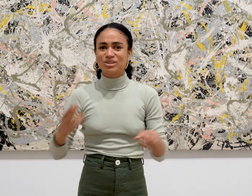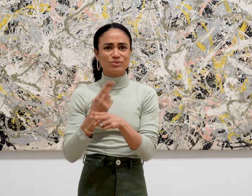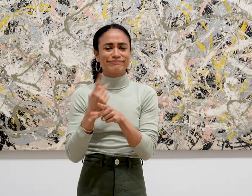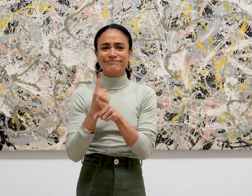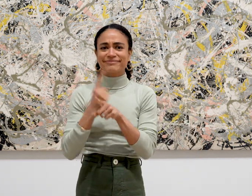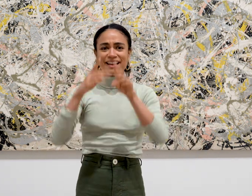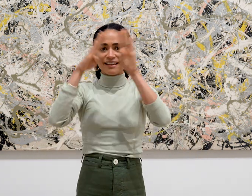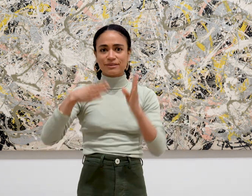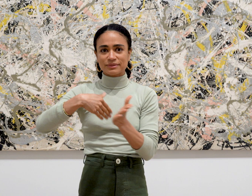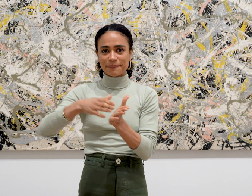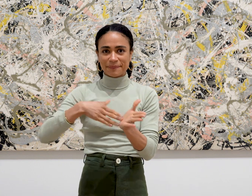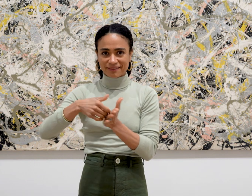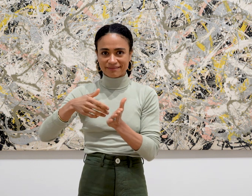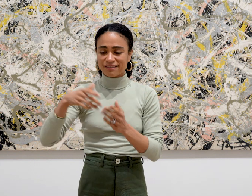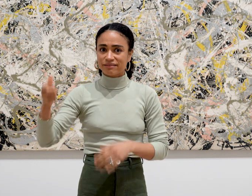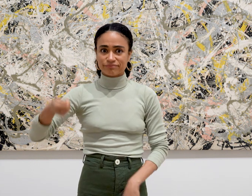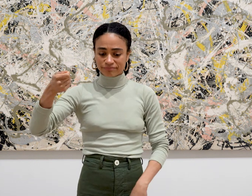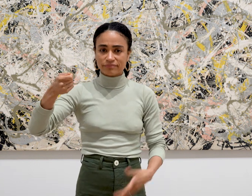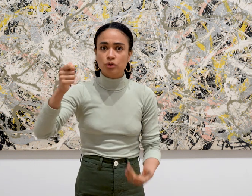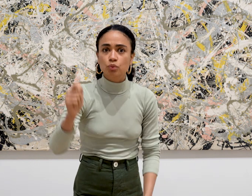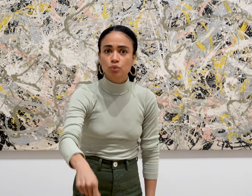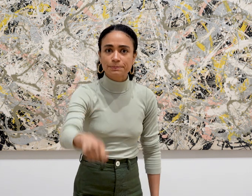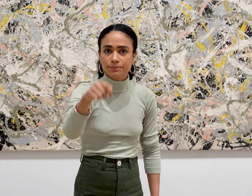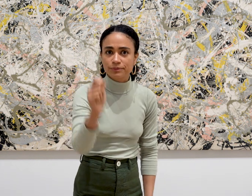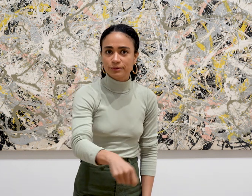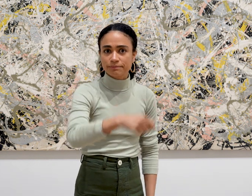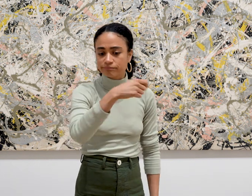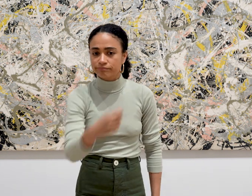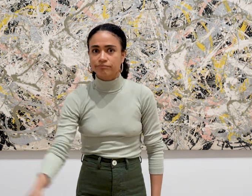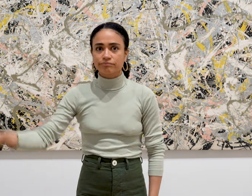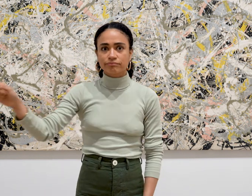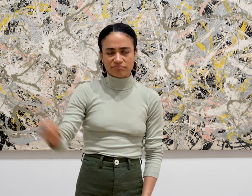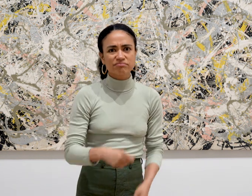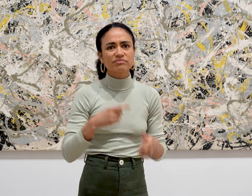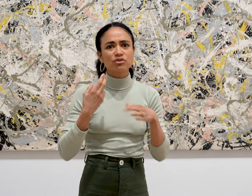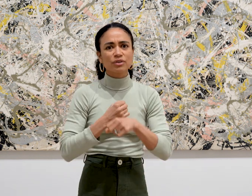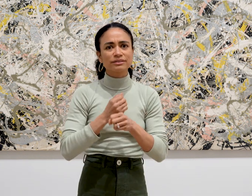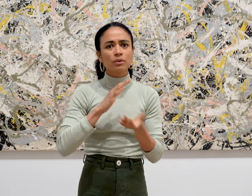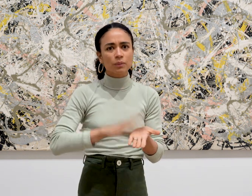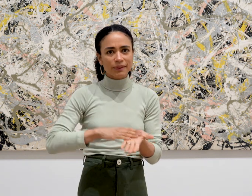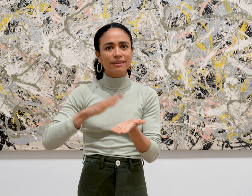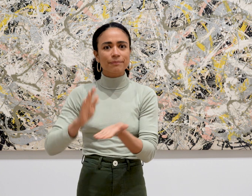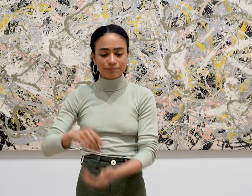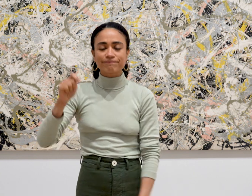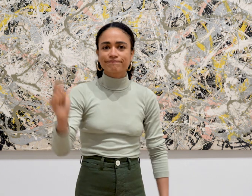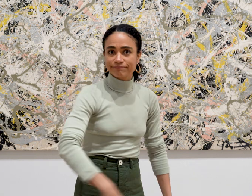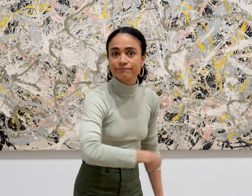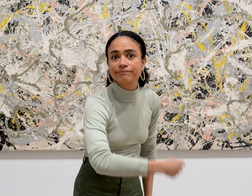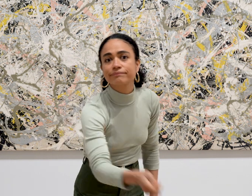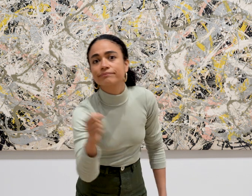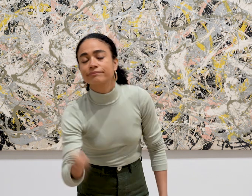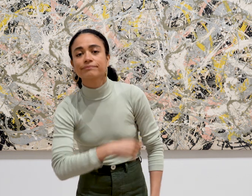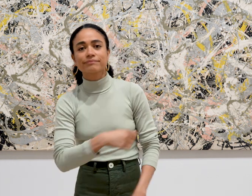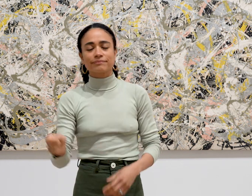He used regular household paint and dripped the paint on the canvas, creating a rhythm.